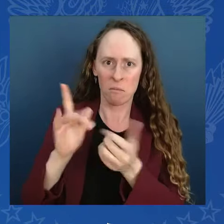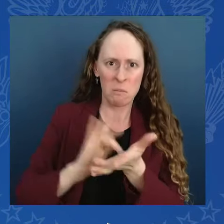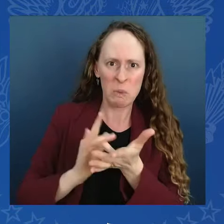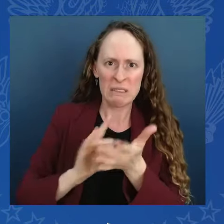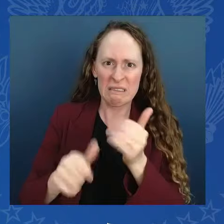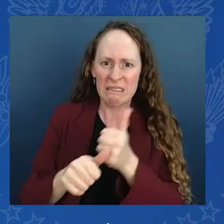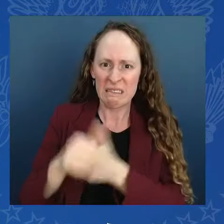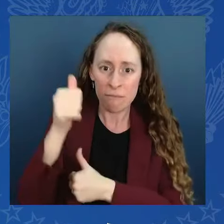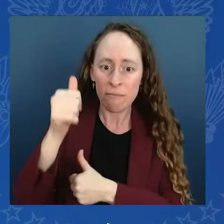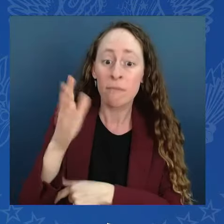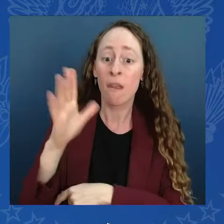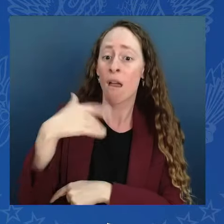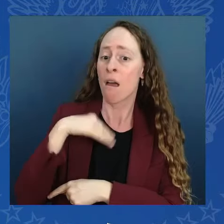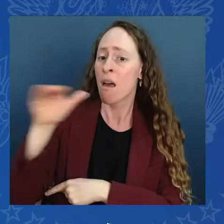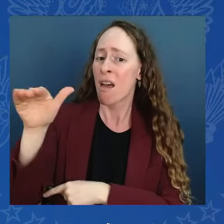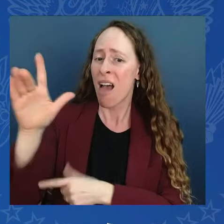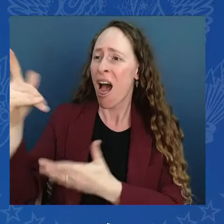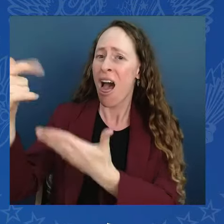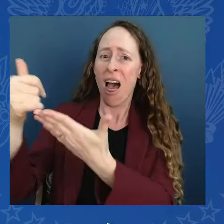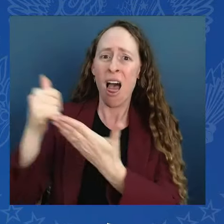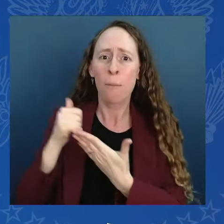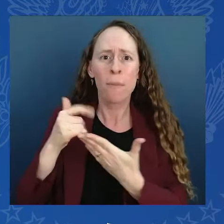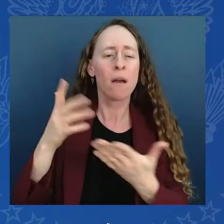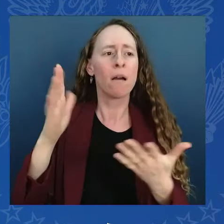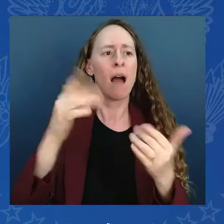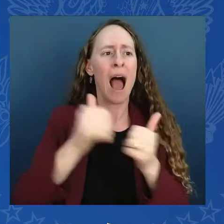that's what fuels my work today at Coalition of Lead Emergency.